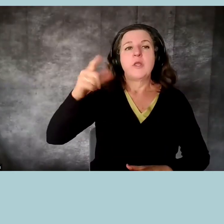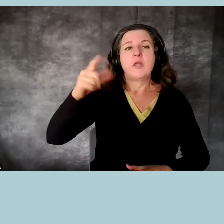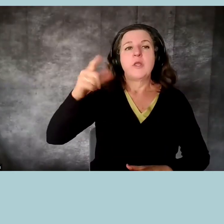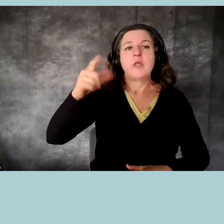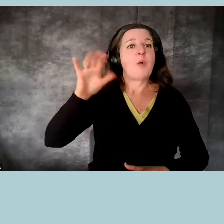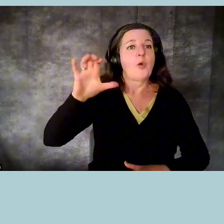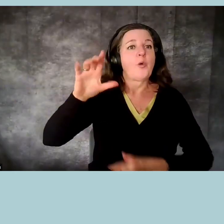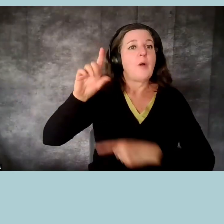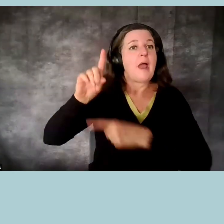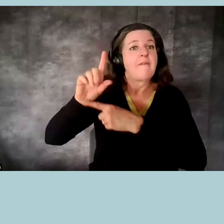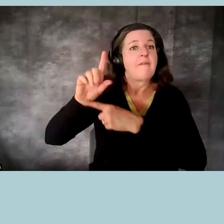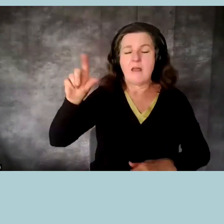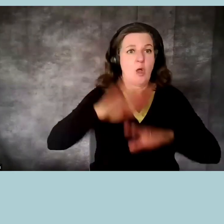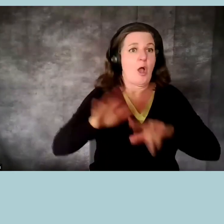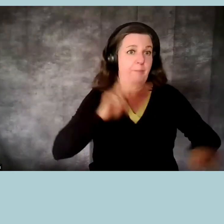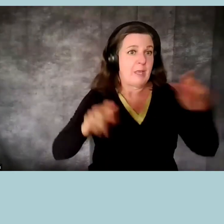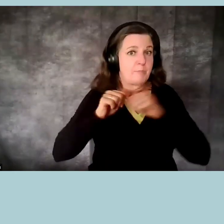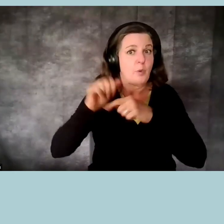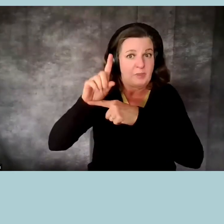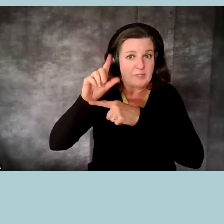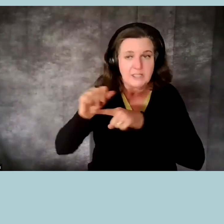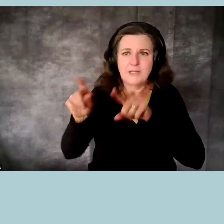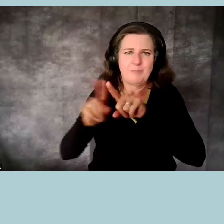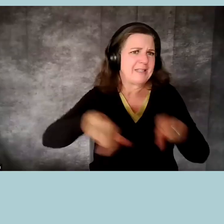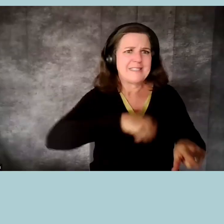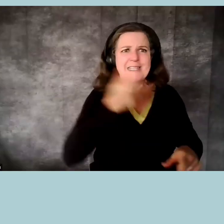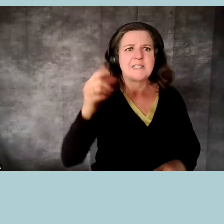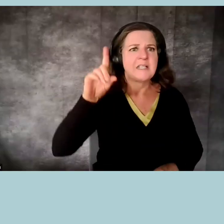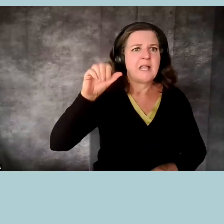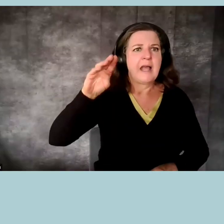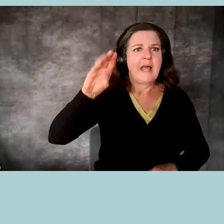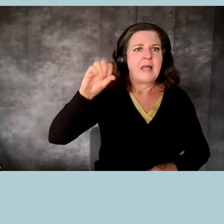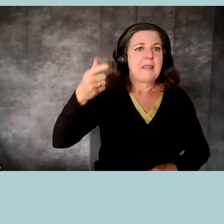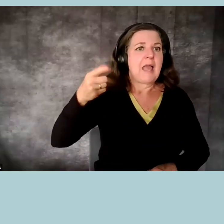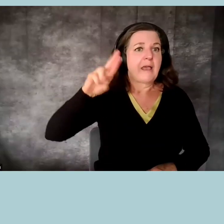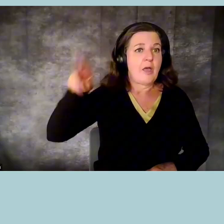And so you knew what your sample was that made you think about the accessibility of your studies. And then